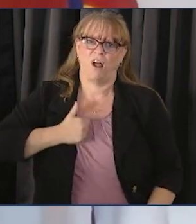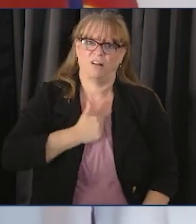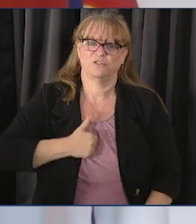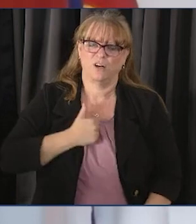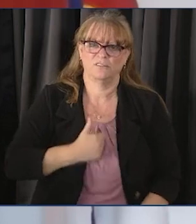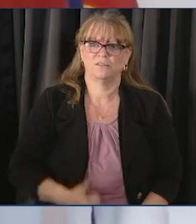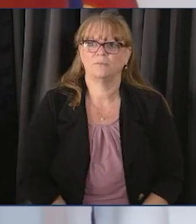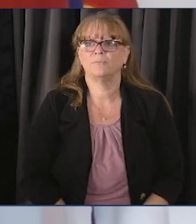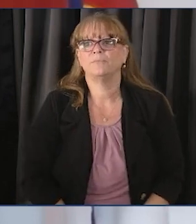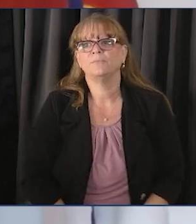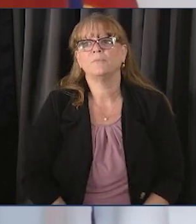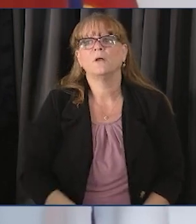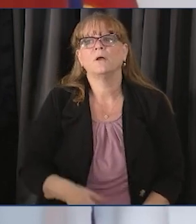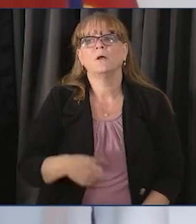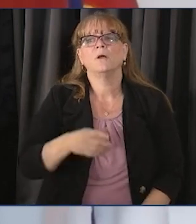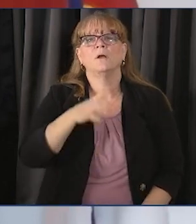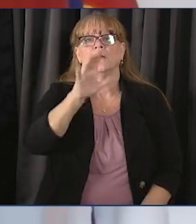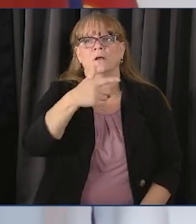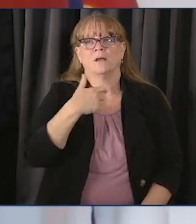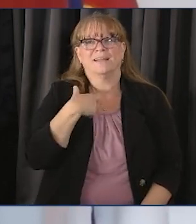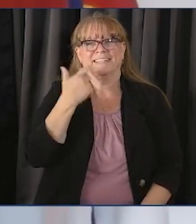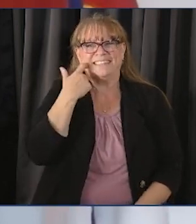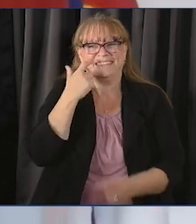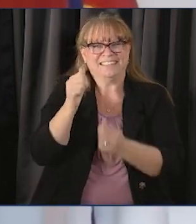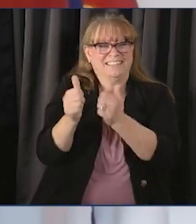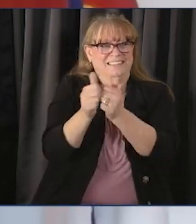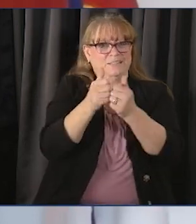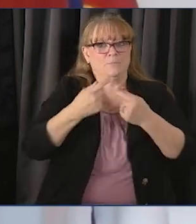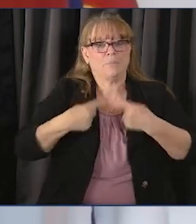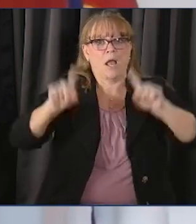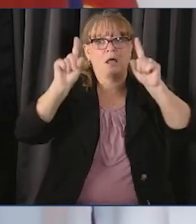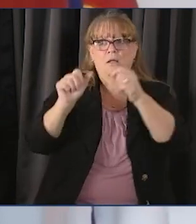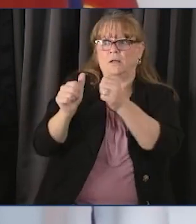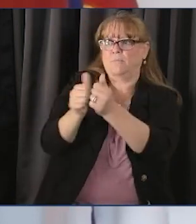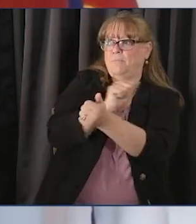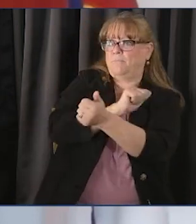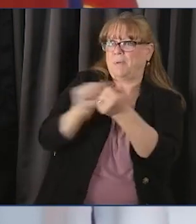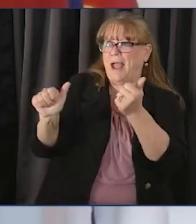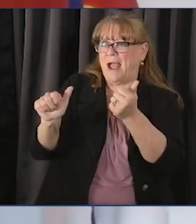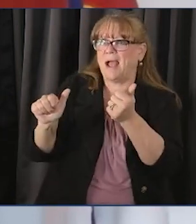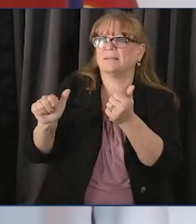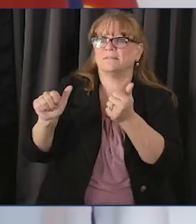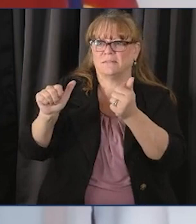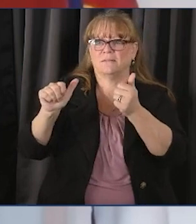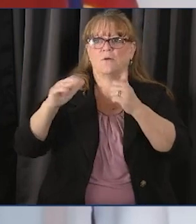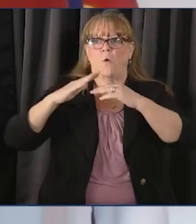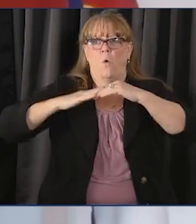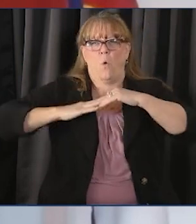Over 400,000 Americans have died from COVID in the last year, reminding us that this pandemic